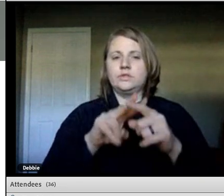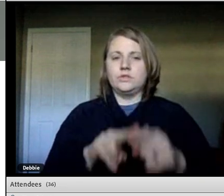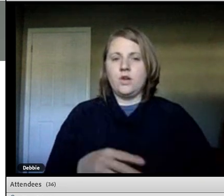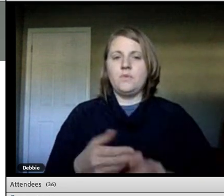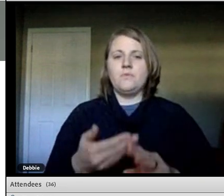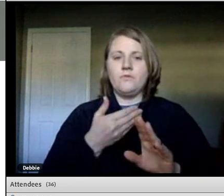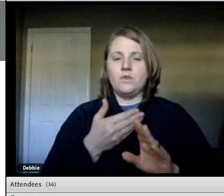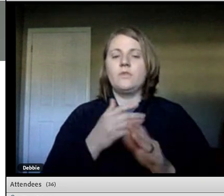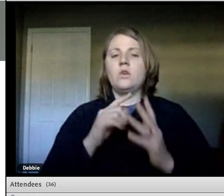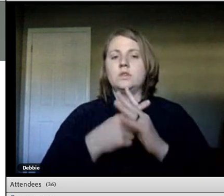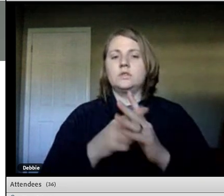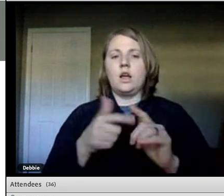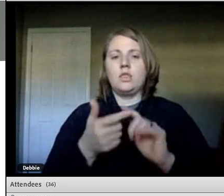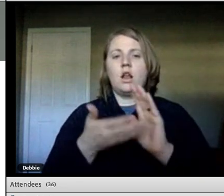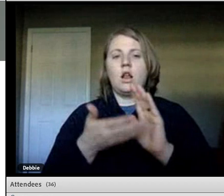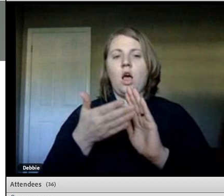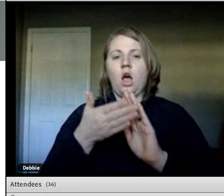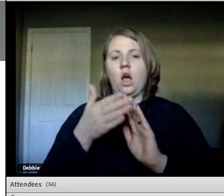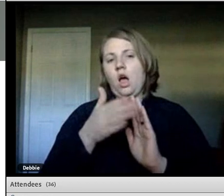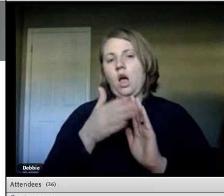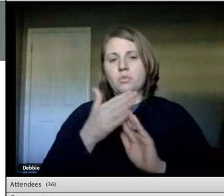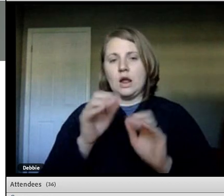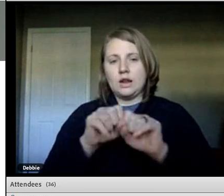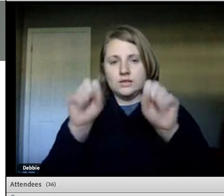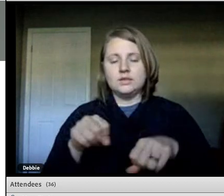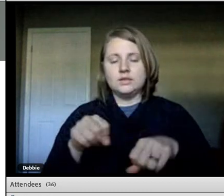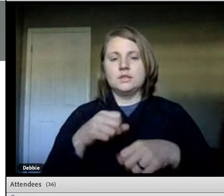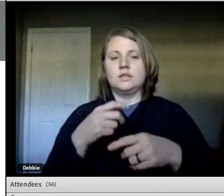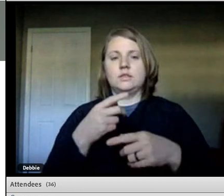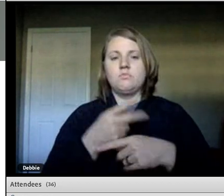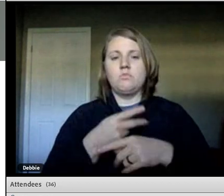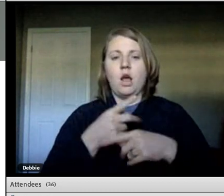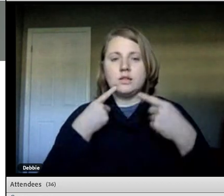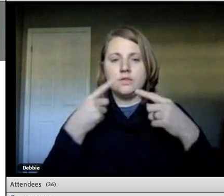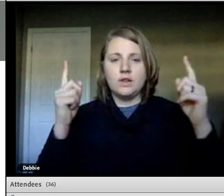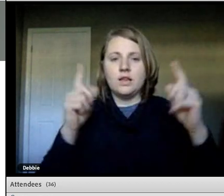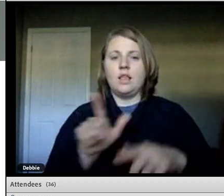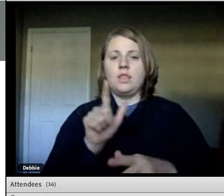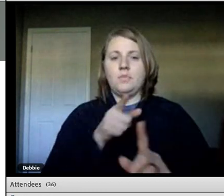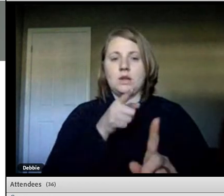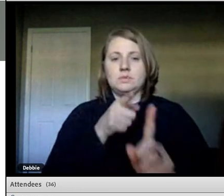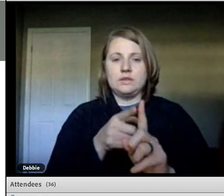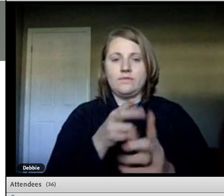productivity, library-specific resources, makerspace stuff, graphics, marketing and editing software,